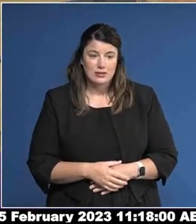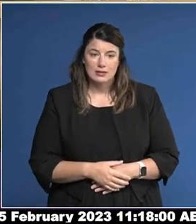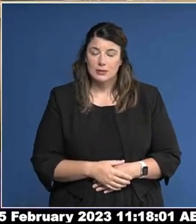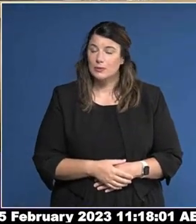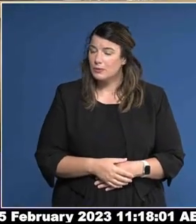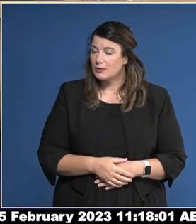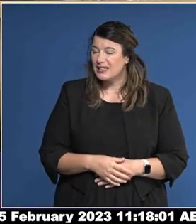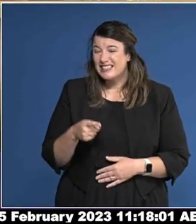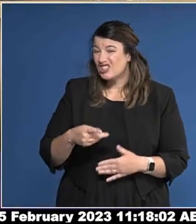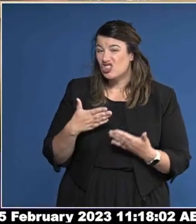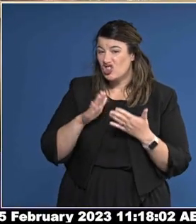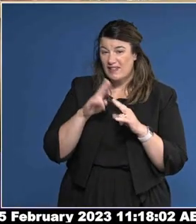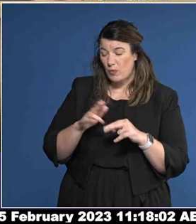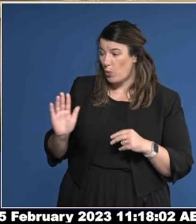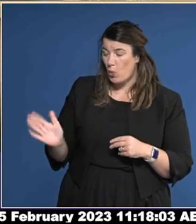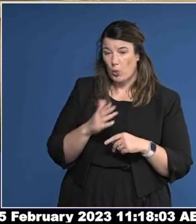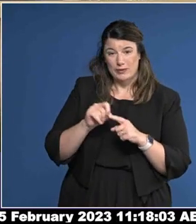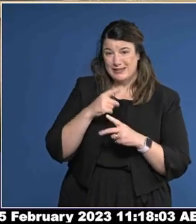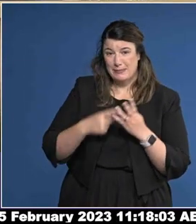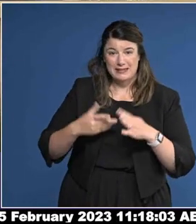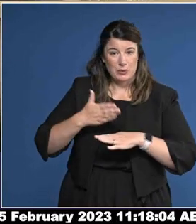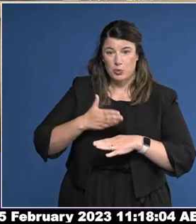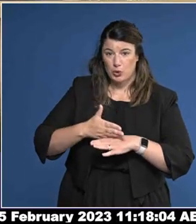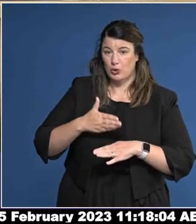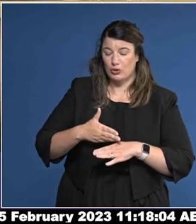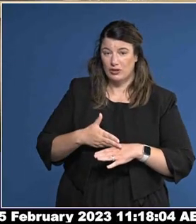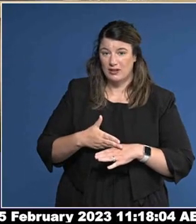the sector, not just at Sunnyfield, but it's definitely - there's always a tension point